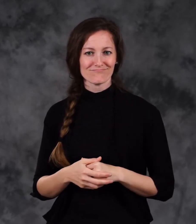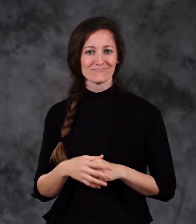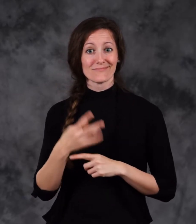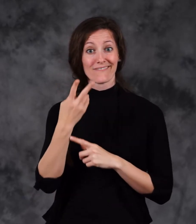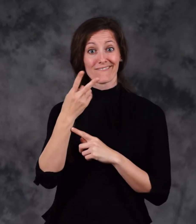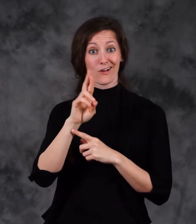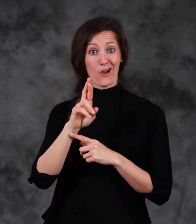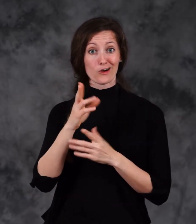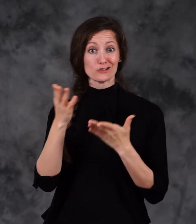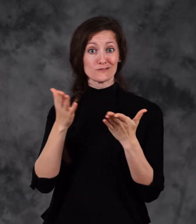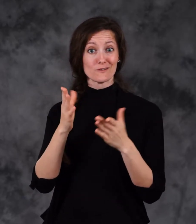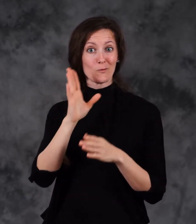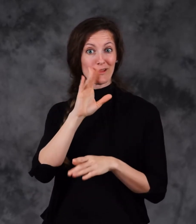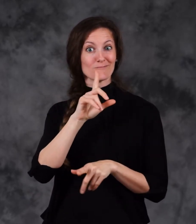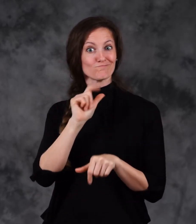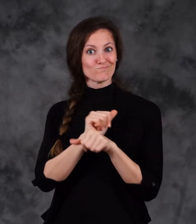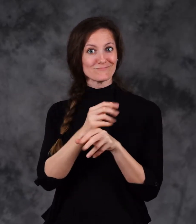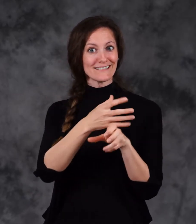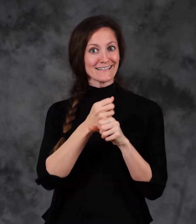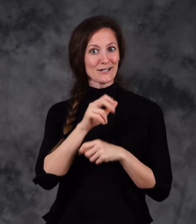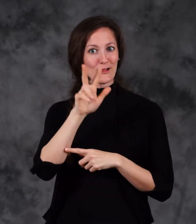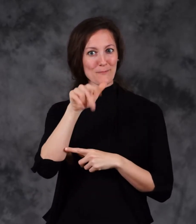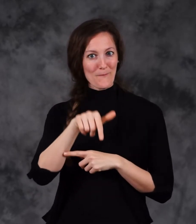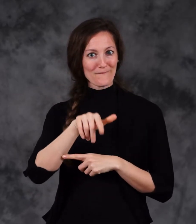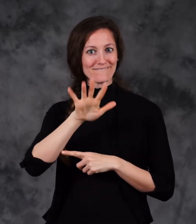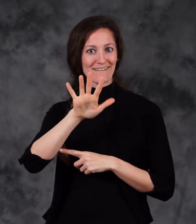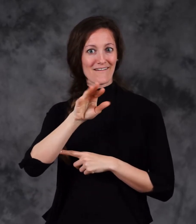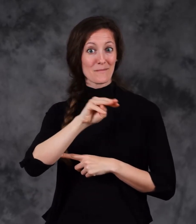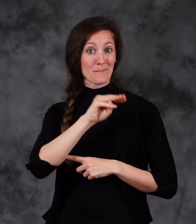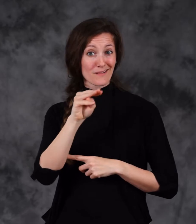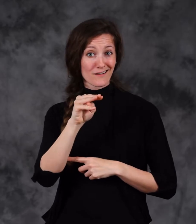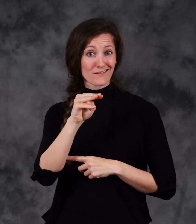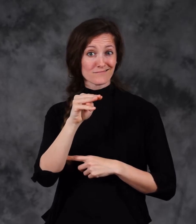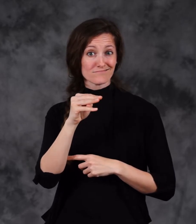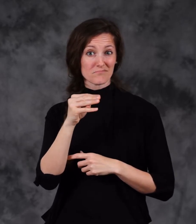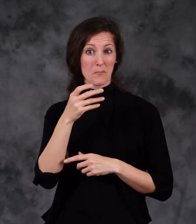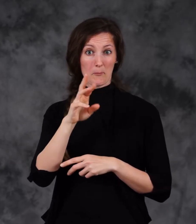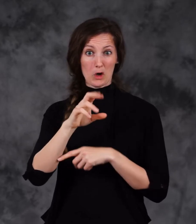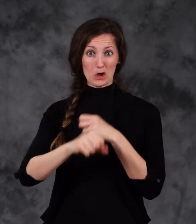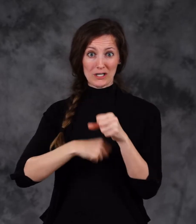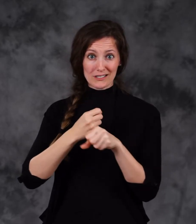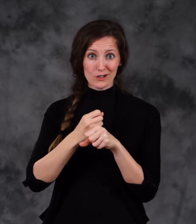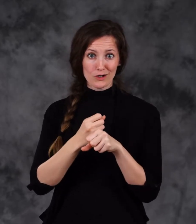Vocational Rehabilitation Services will receive an additional $3.5 million per year